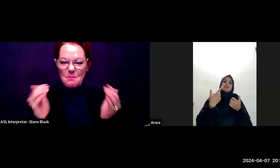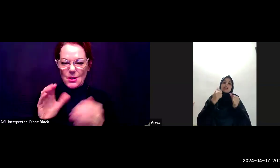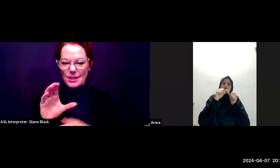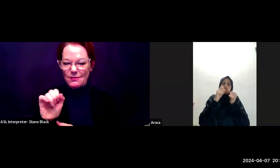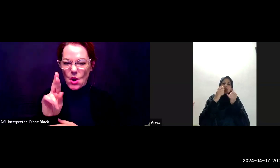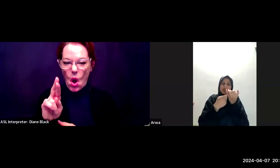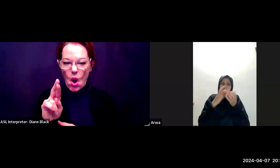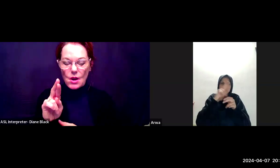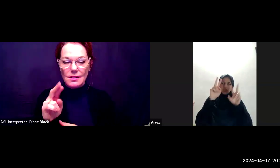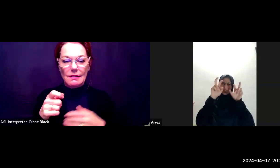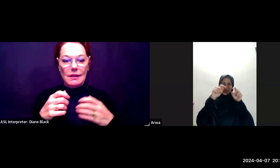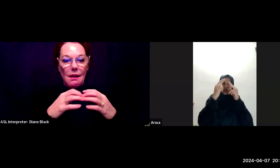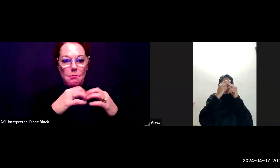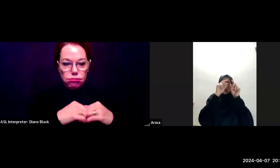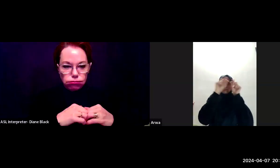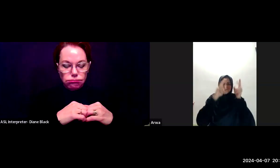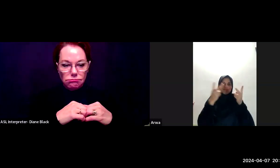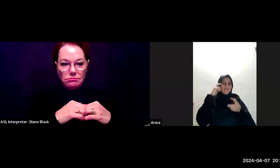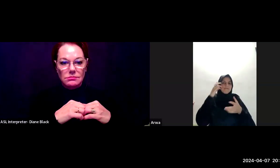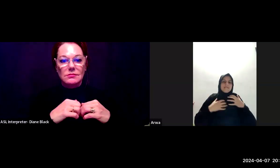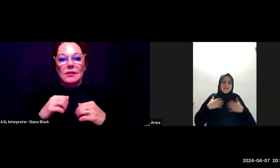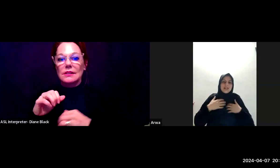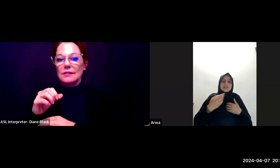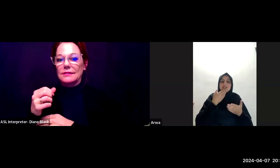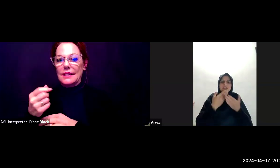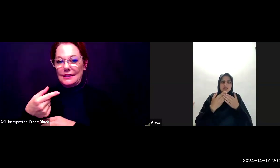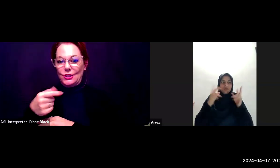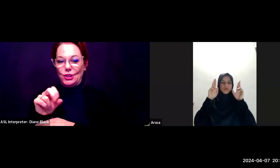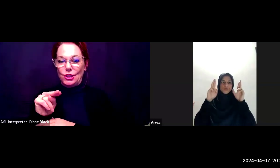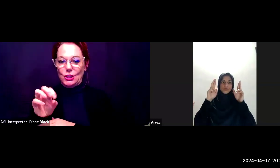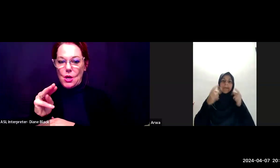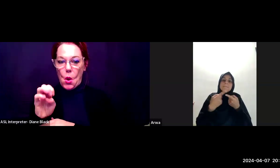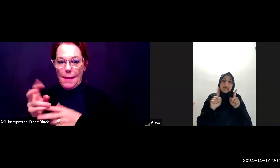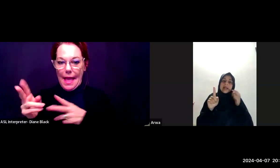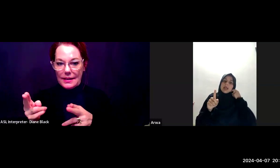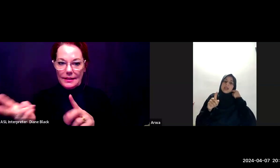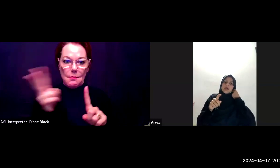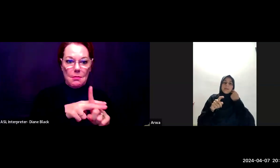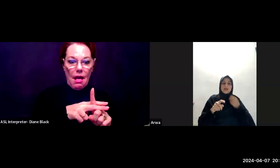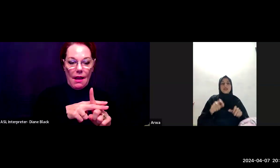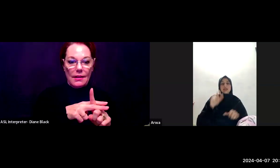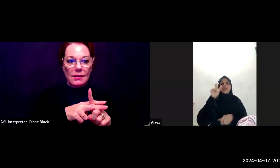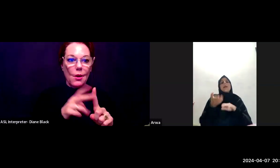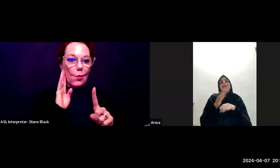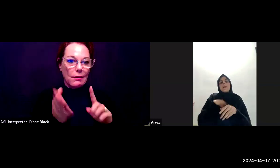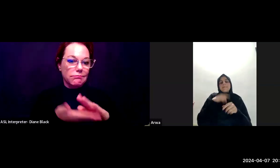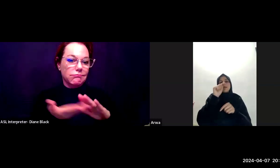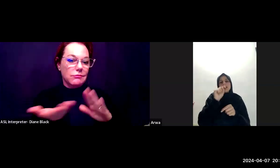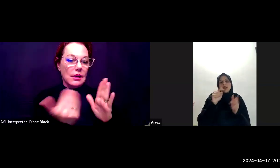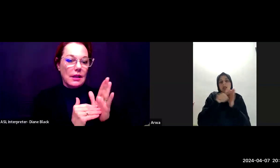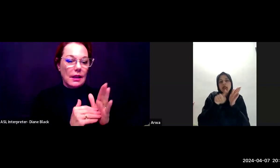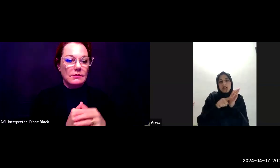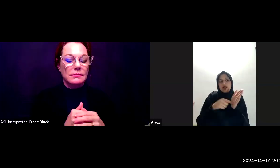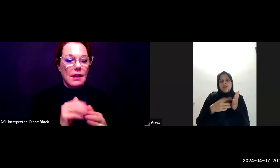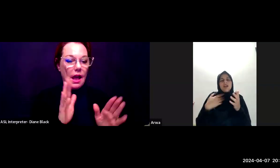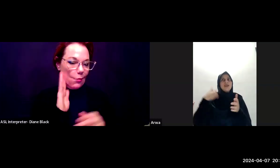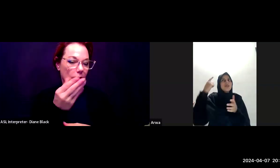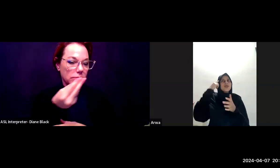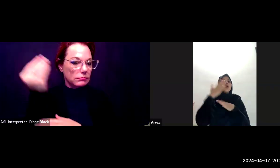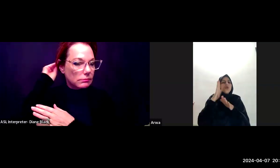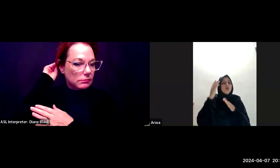today very helpful. um but uh there are a couple of things. um I don't know of any uh CRISPR or